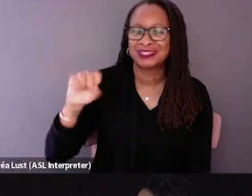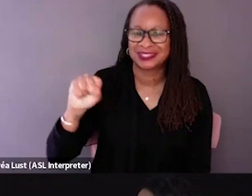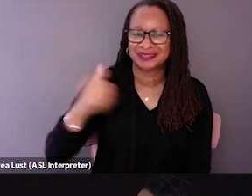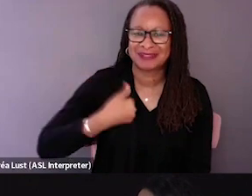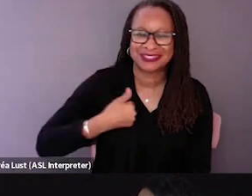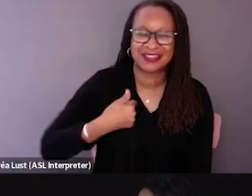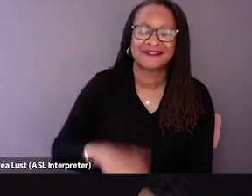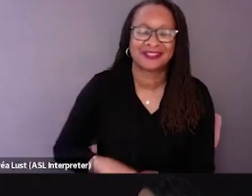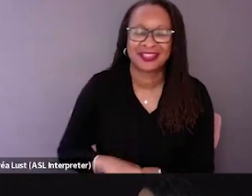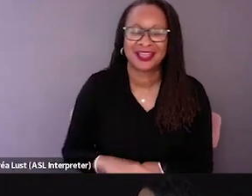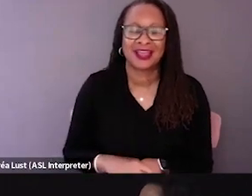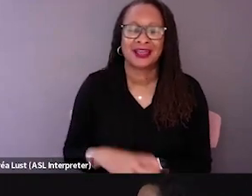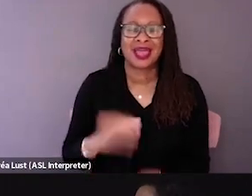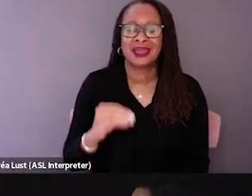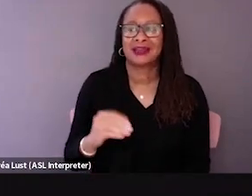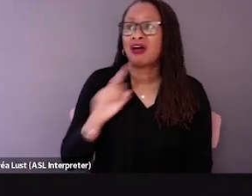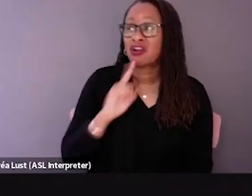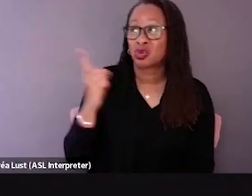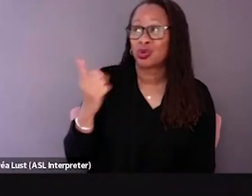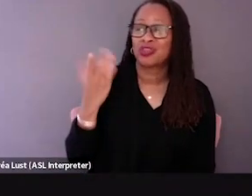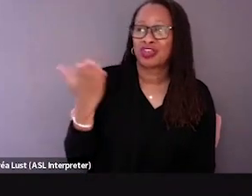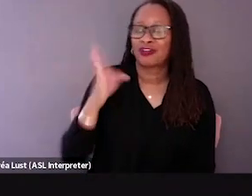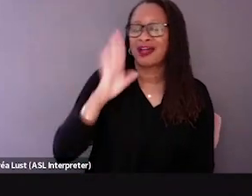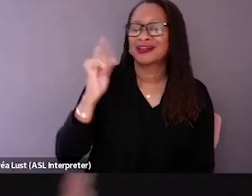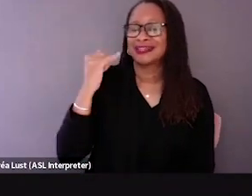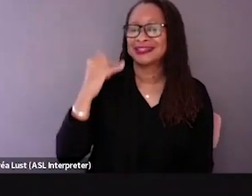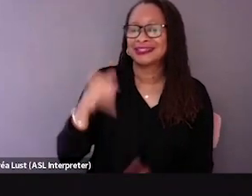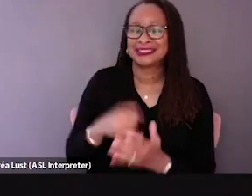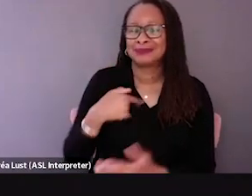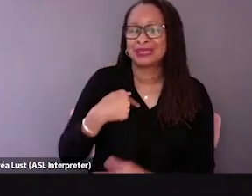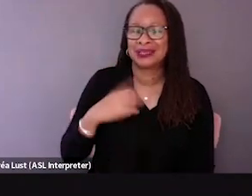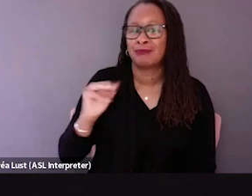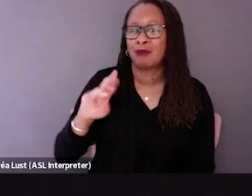And Margaret as I said before. And Sheila, Sheila, I mean, I'm just gonna list all the books right now.